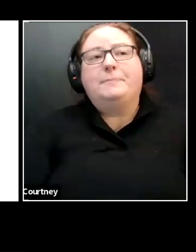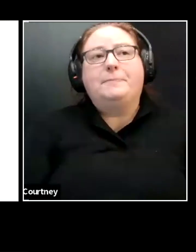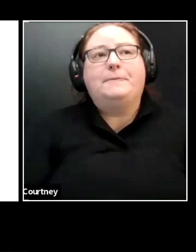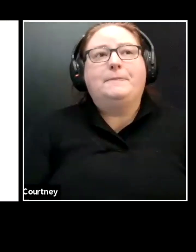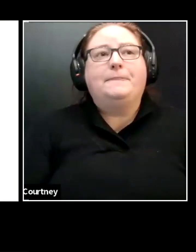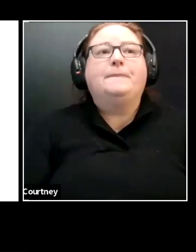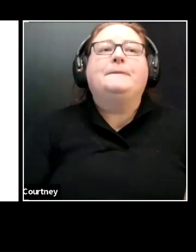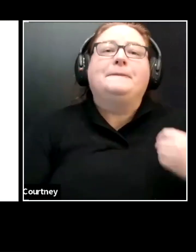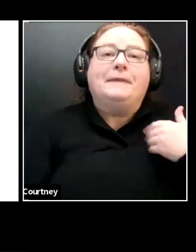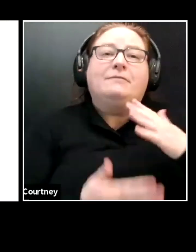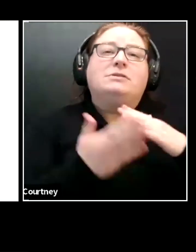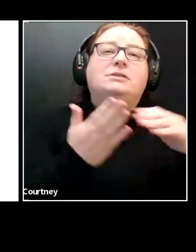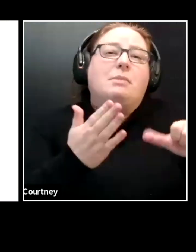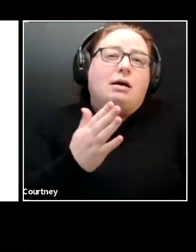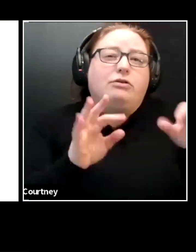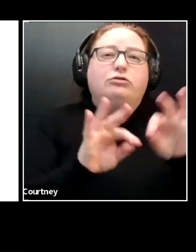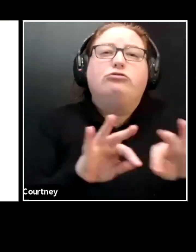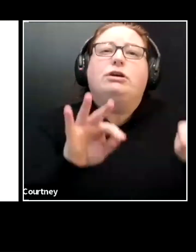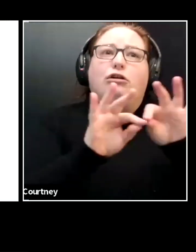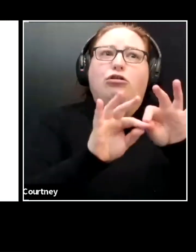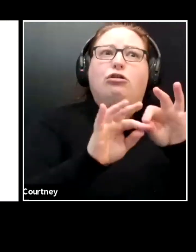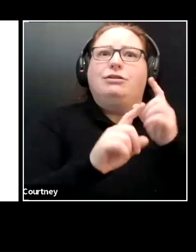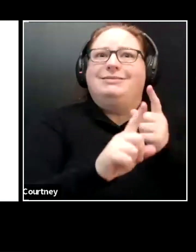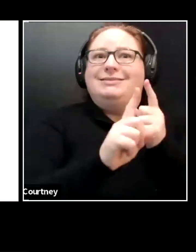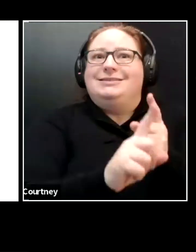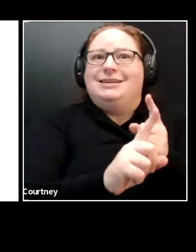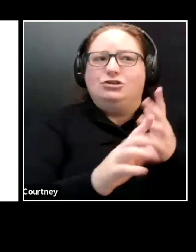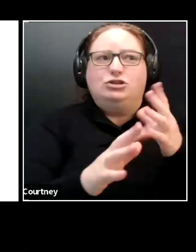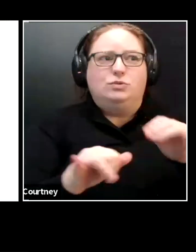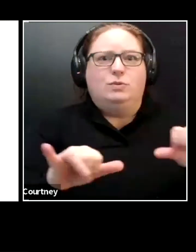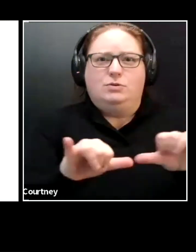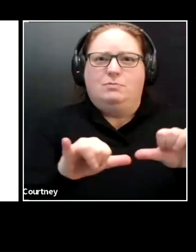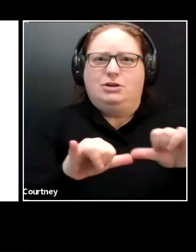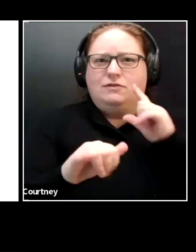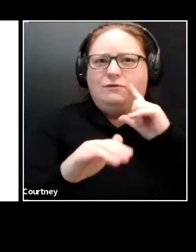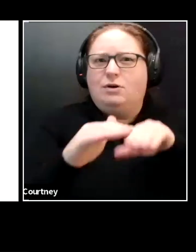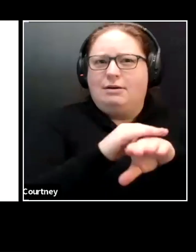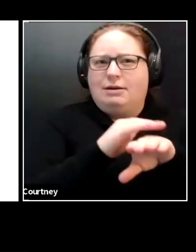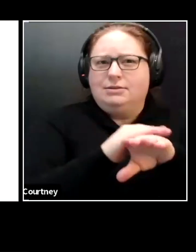critical destinations that we want to measure access to and we're utilizing different data sets